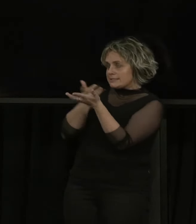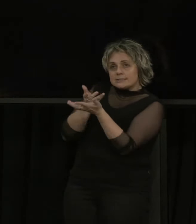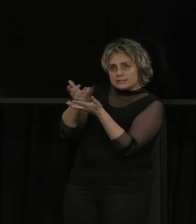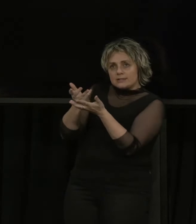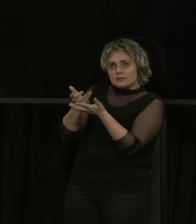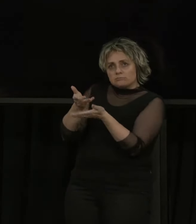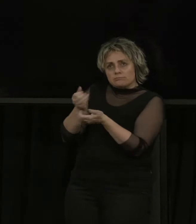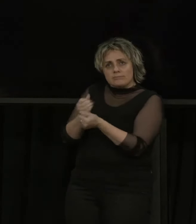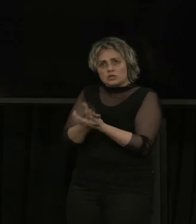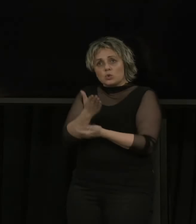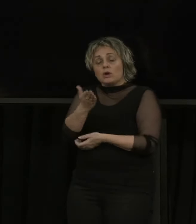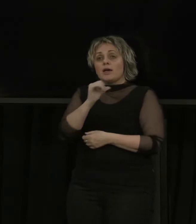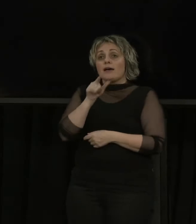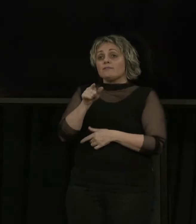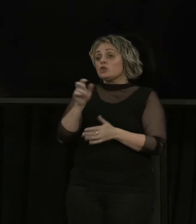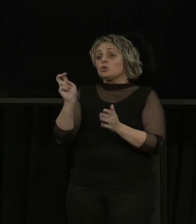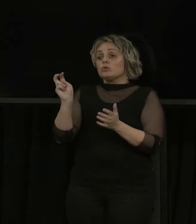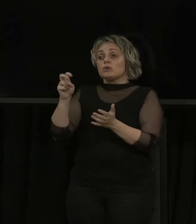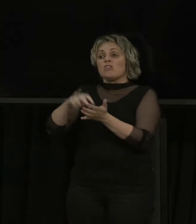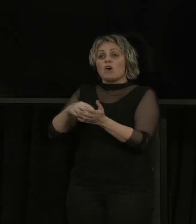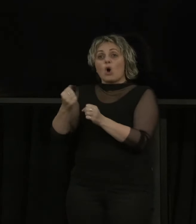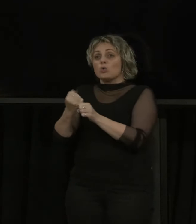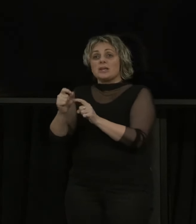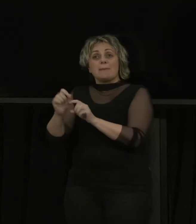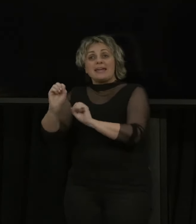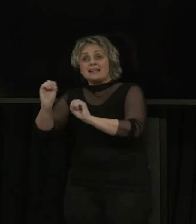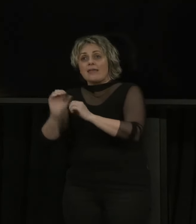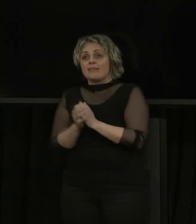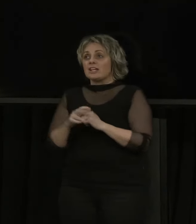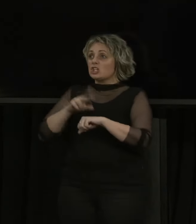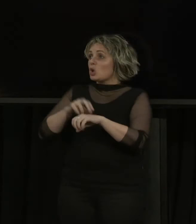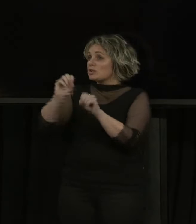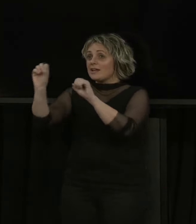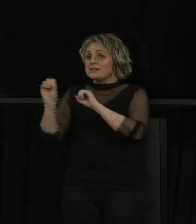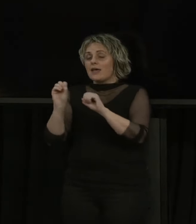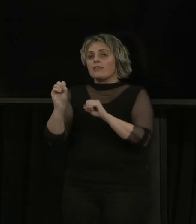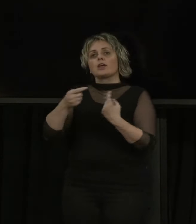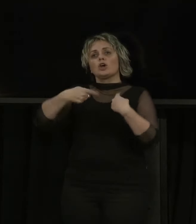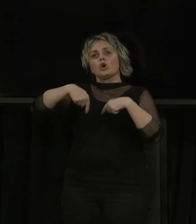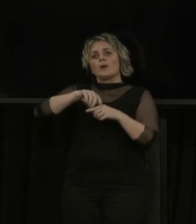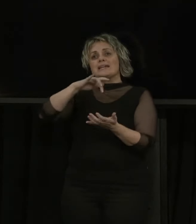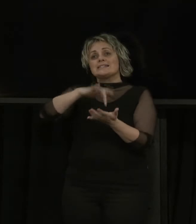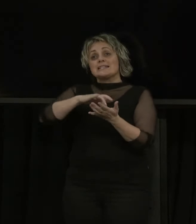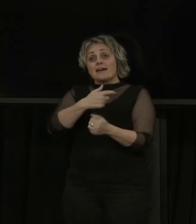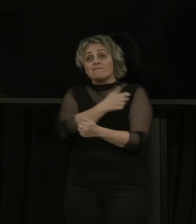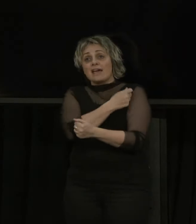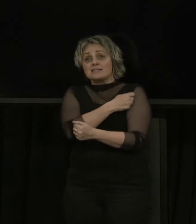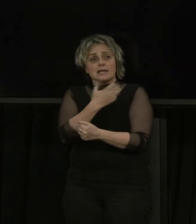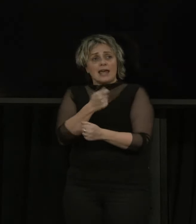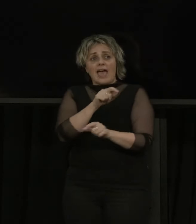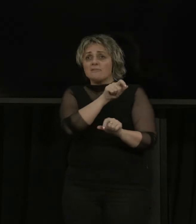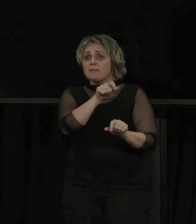out and find a health professional you trust or the